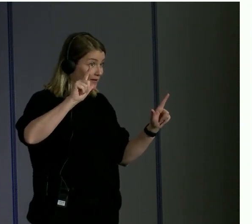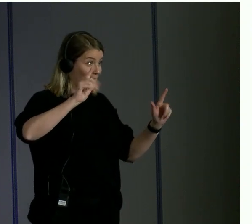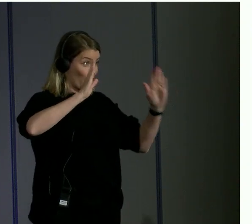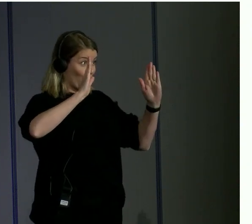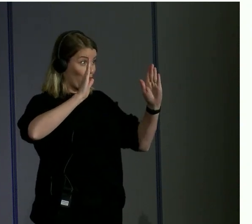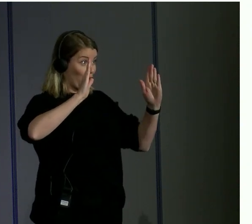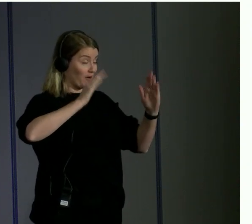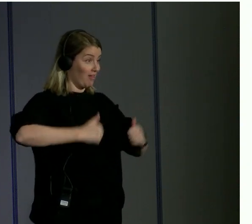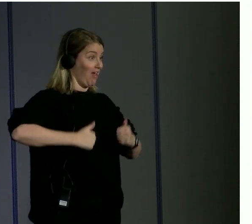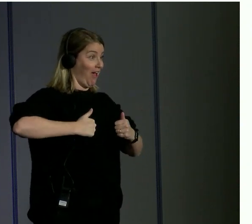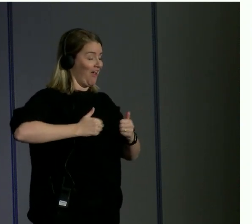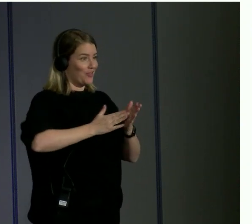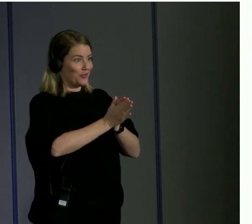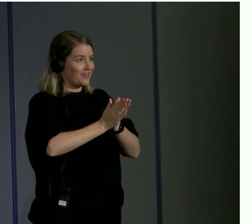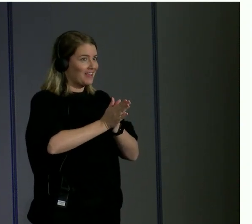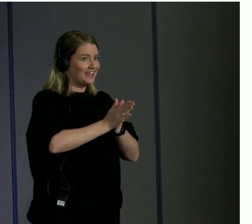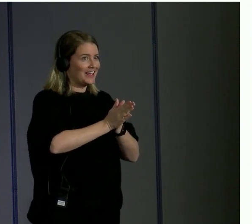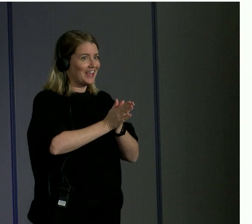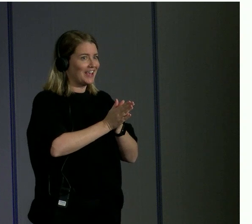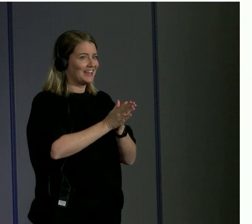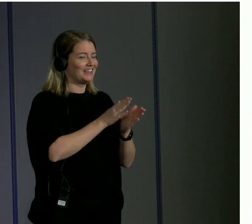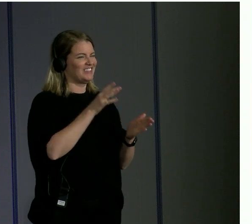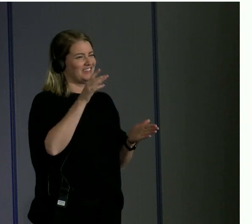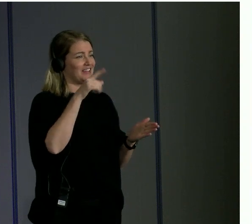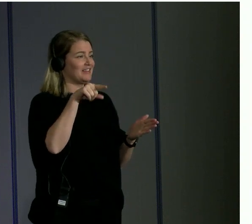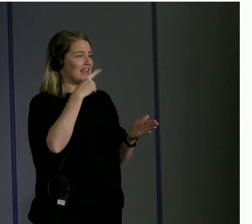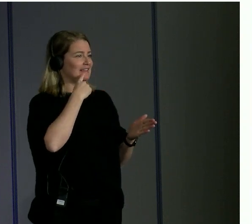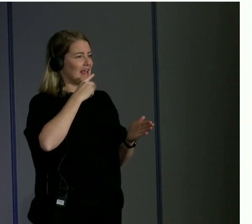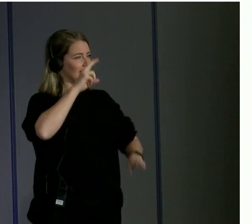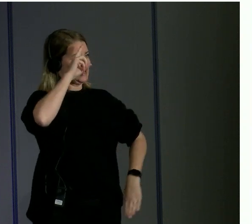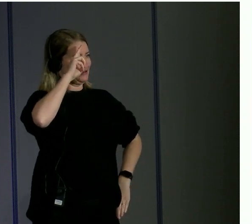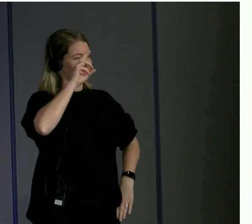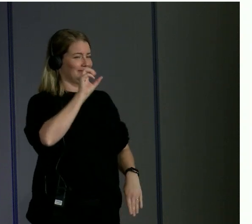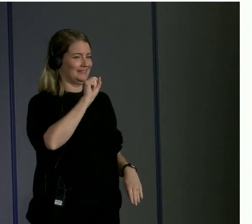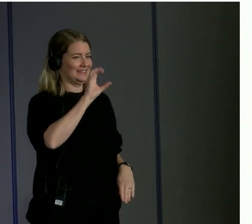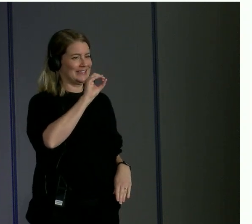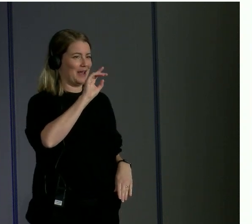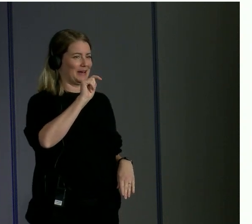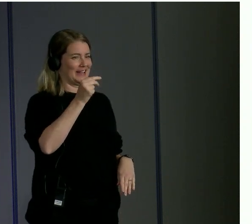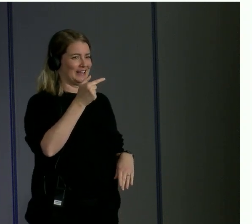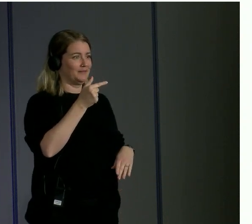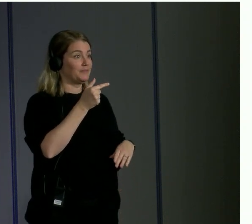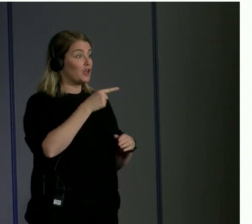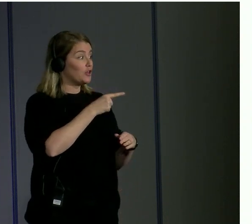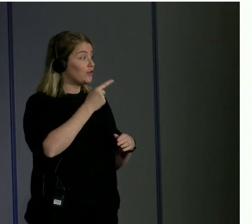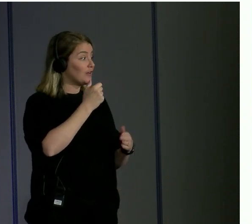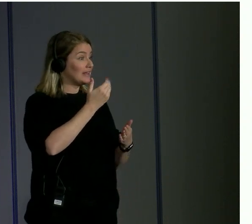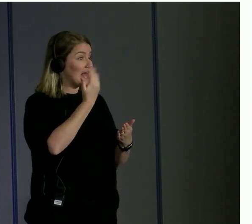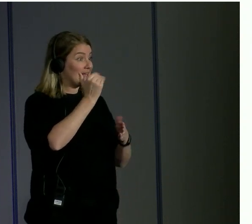alive and enthusiastic as they say in scouting. How many people had fun at bingo last night. That